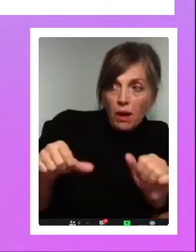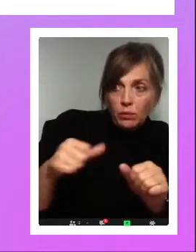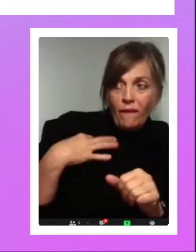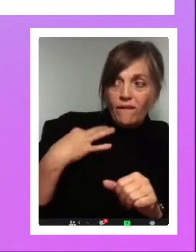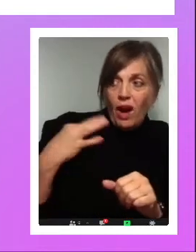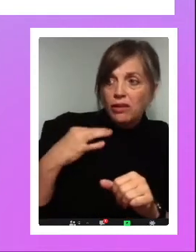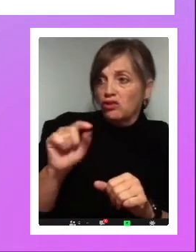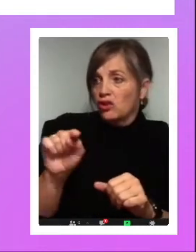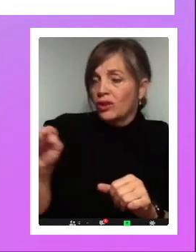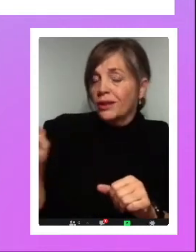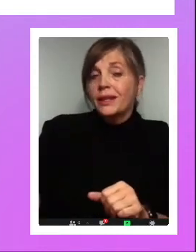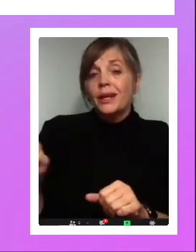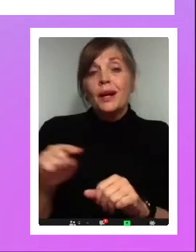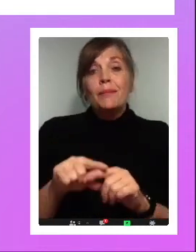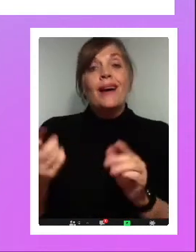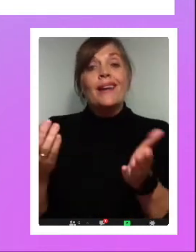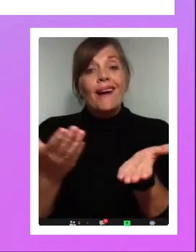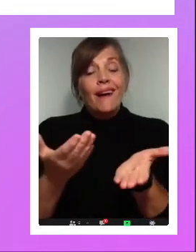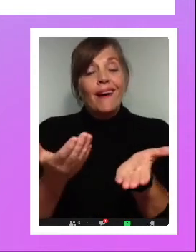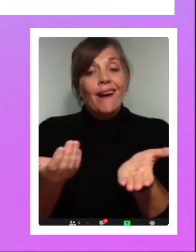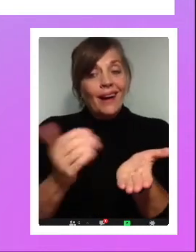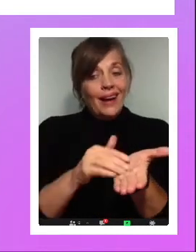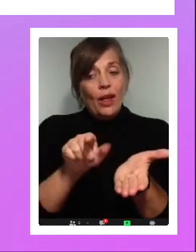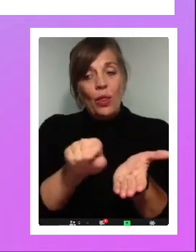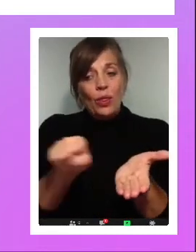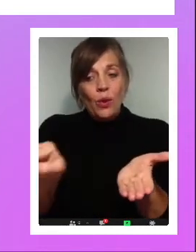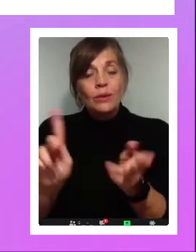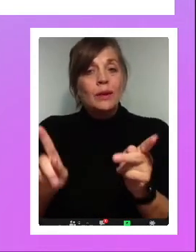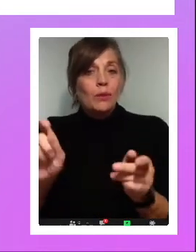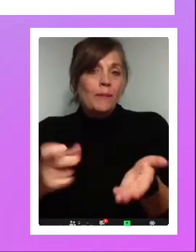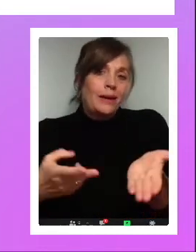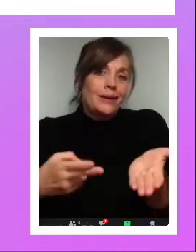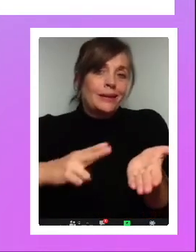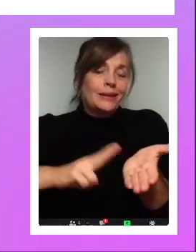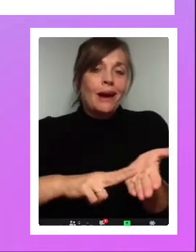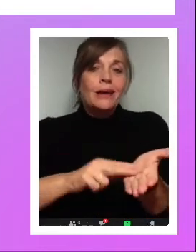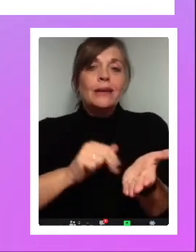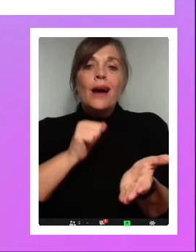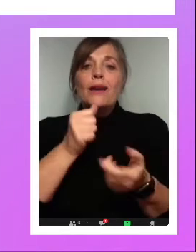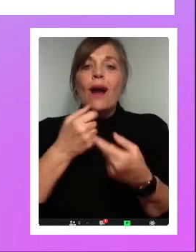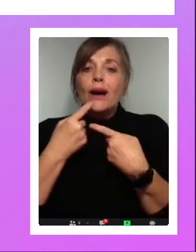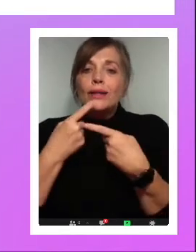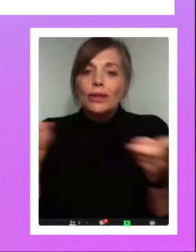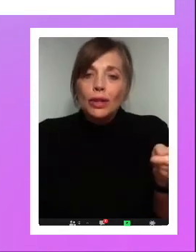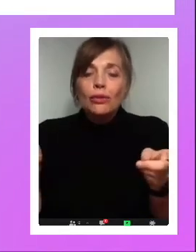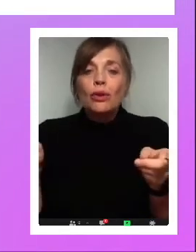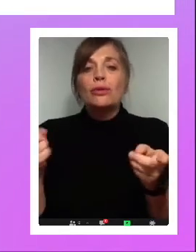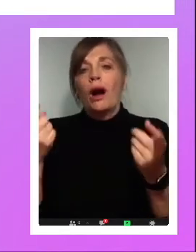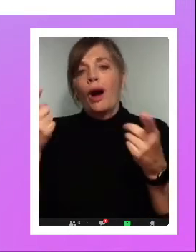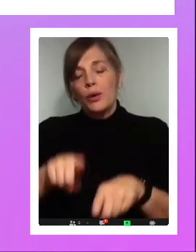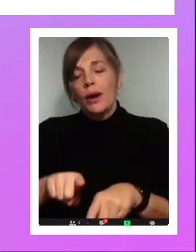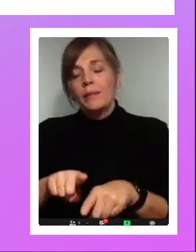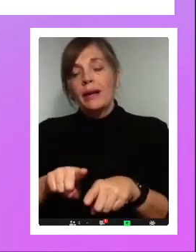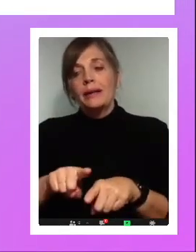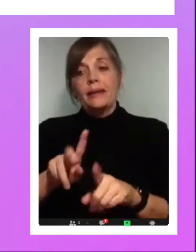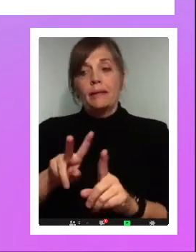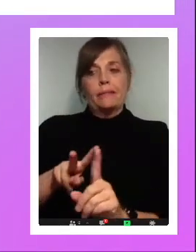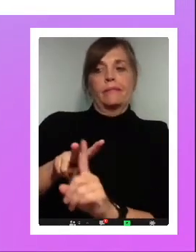but again they would have to sign non disclosure agreements and be subject to penalties if they failed to keep